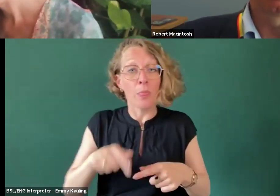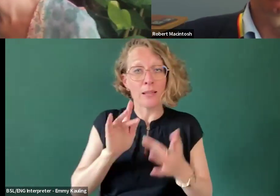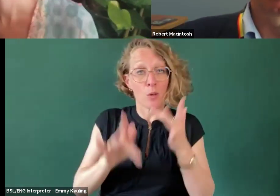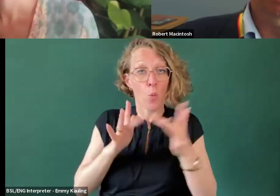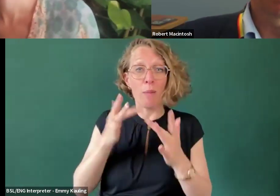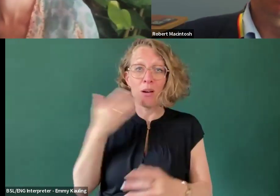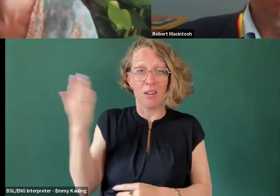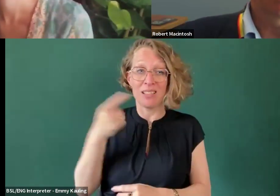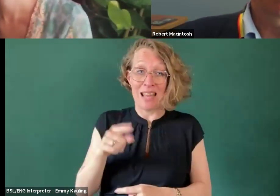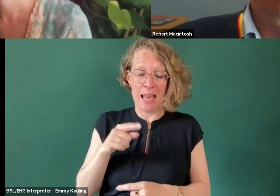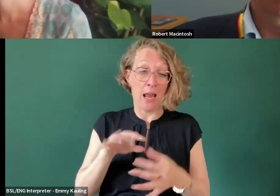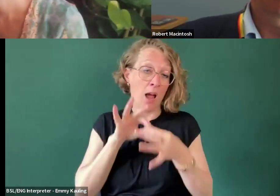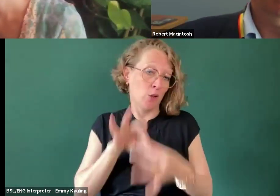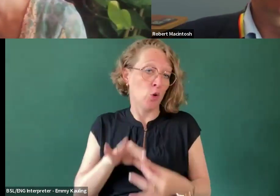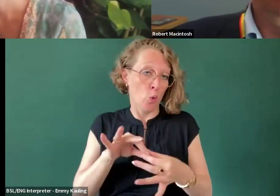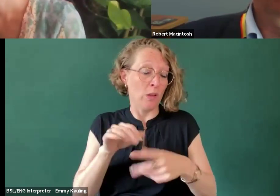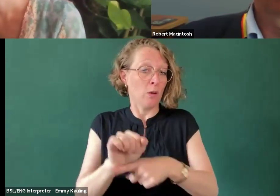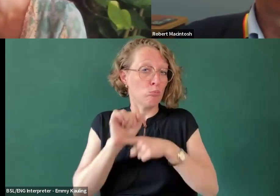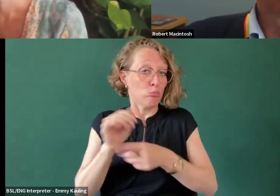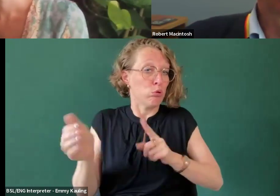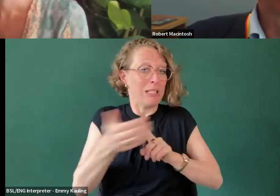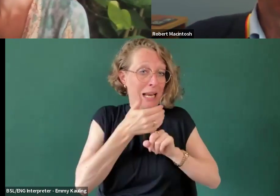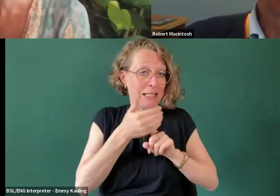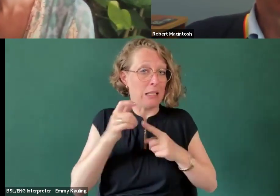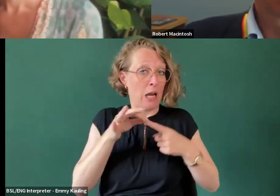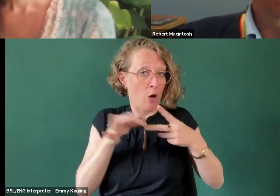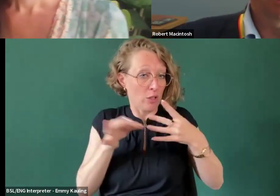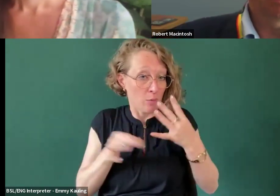is to do with protected characteristics and part of it is to do with these so-called unprotected